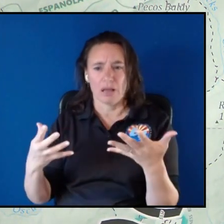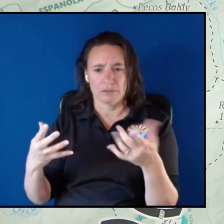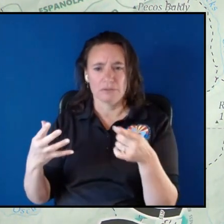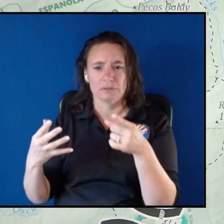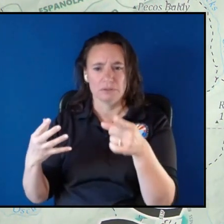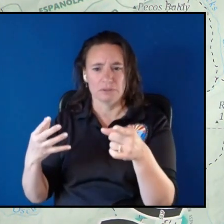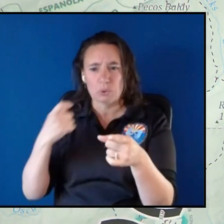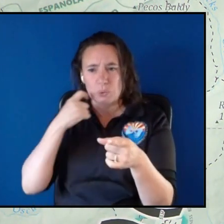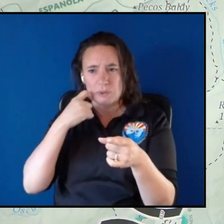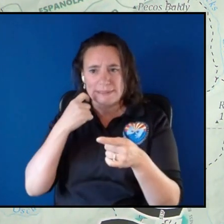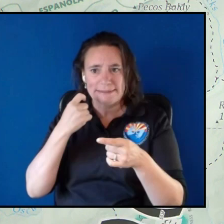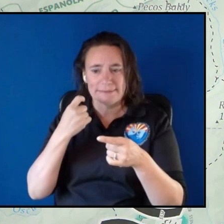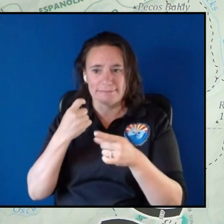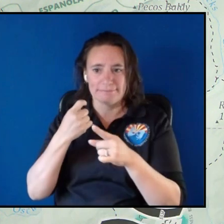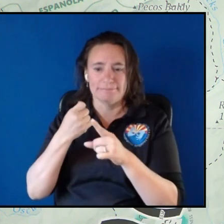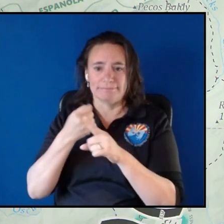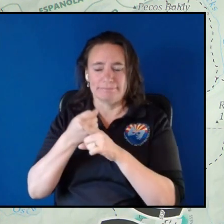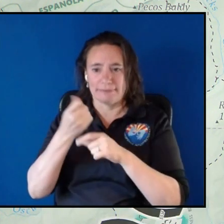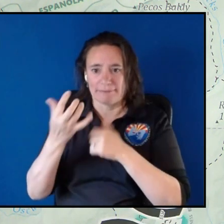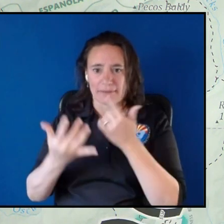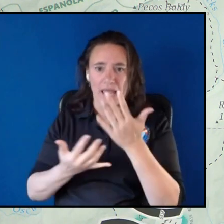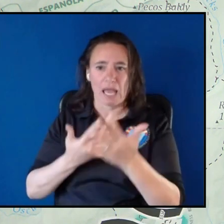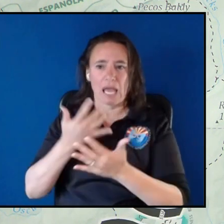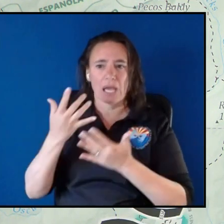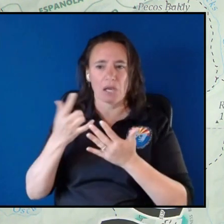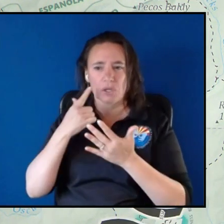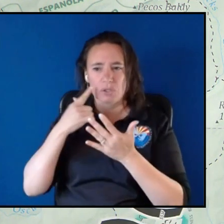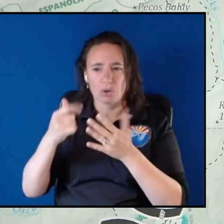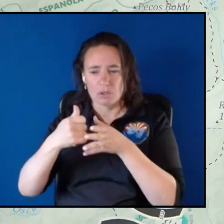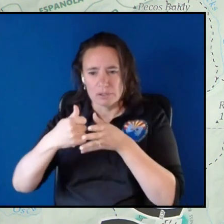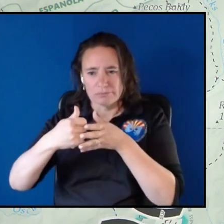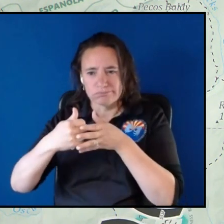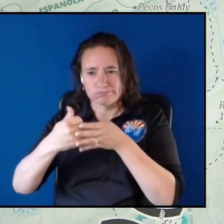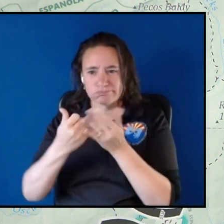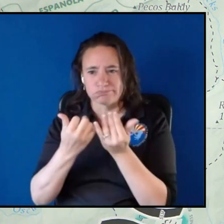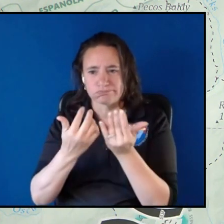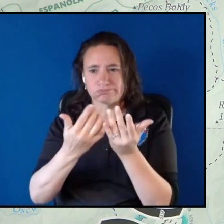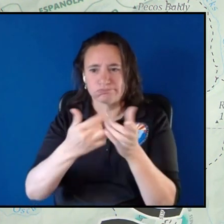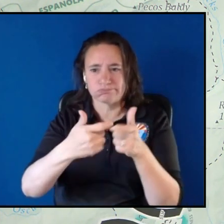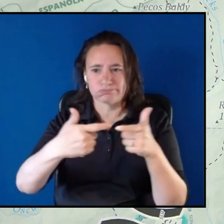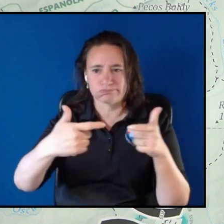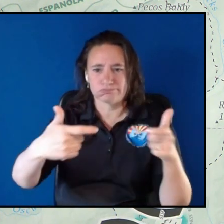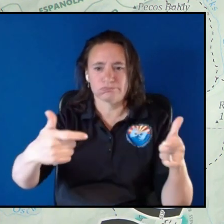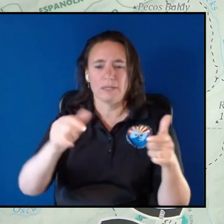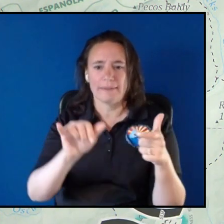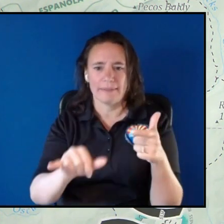That's where you're seeing the continued growth on the incident. We haven't really talked about the last few days,